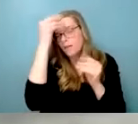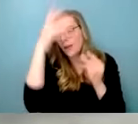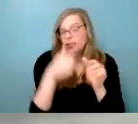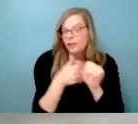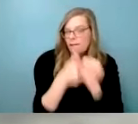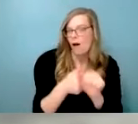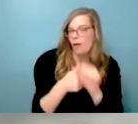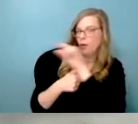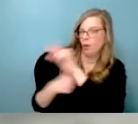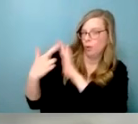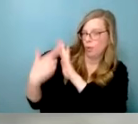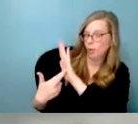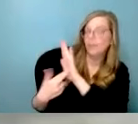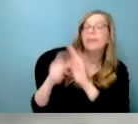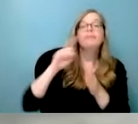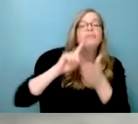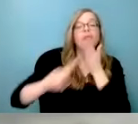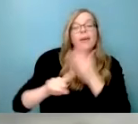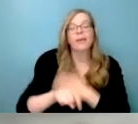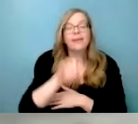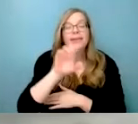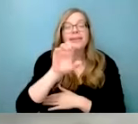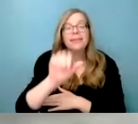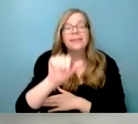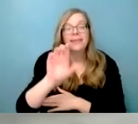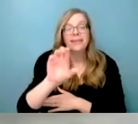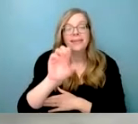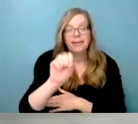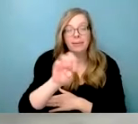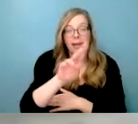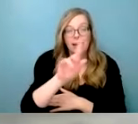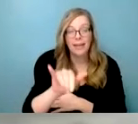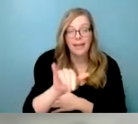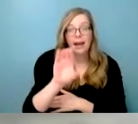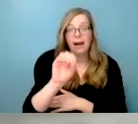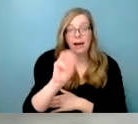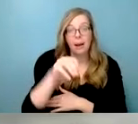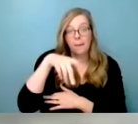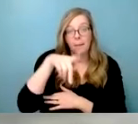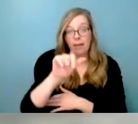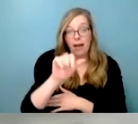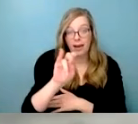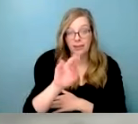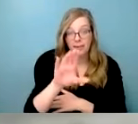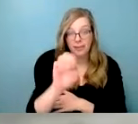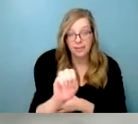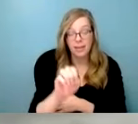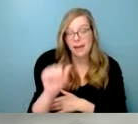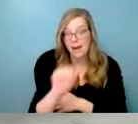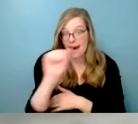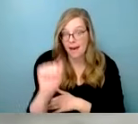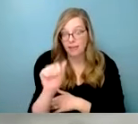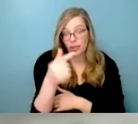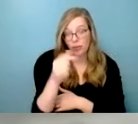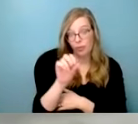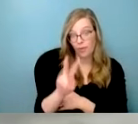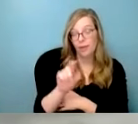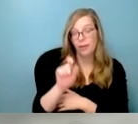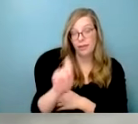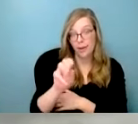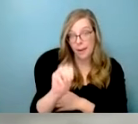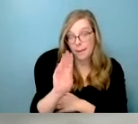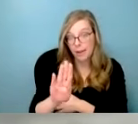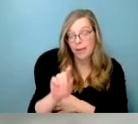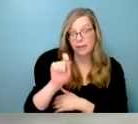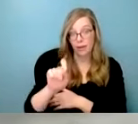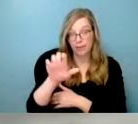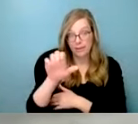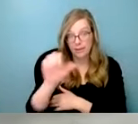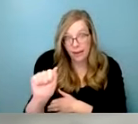contact the accessibility compliance secretariat at accessibility compliance at gov dot mb.ca or at